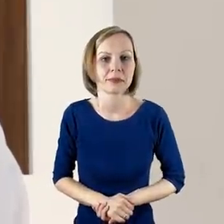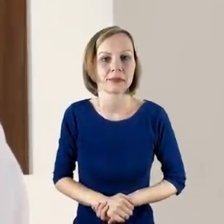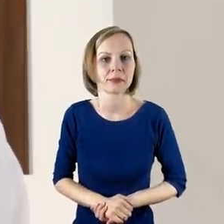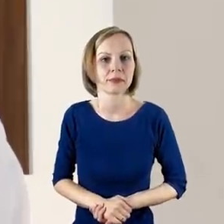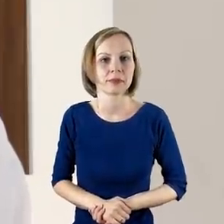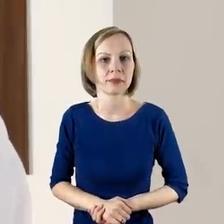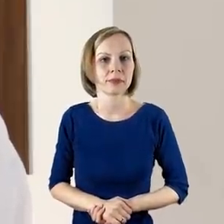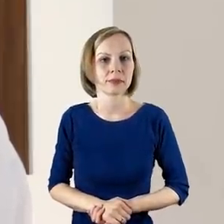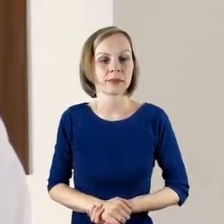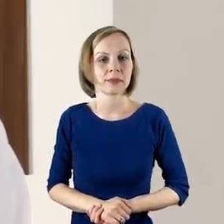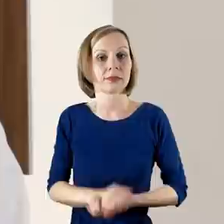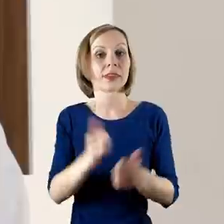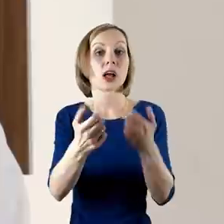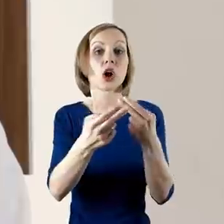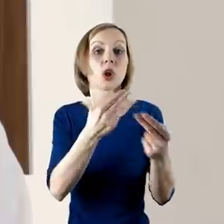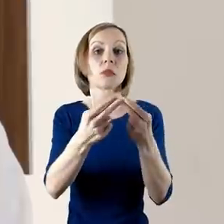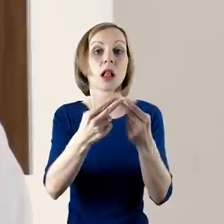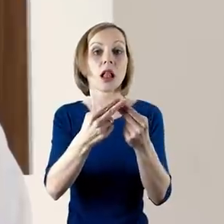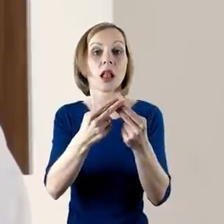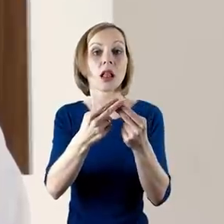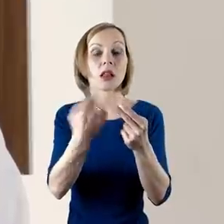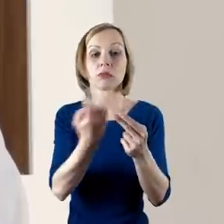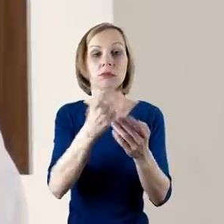A reading from the Gospel according to Mark,